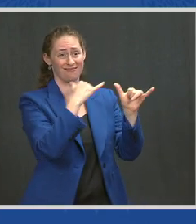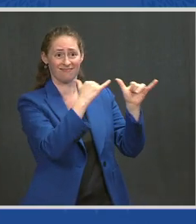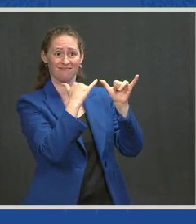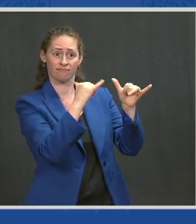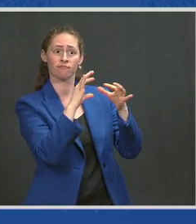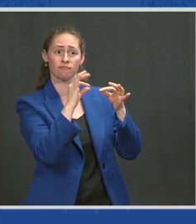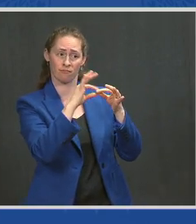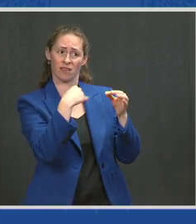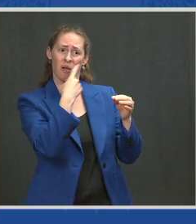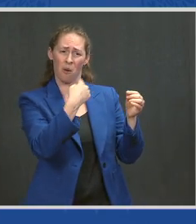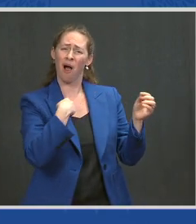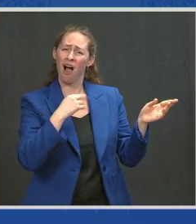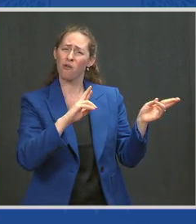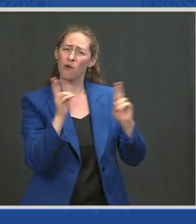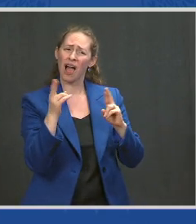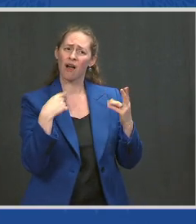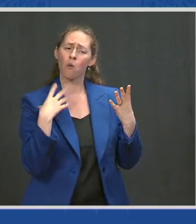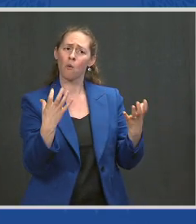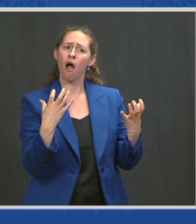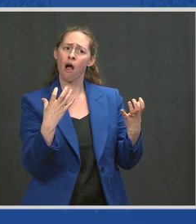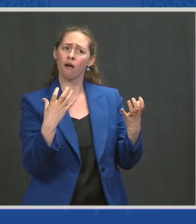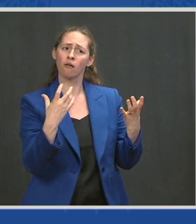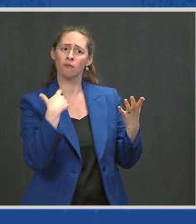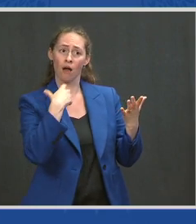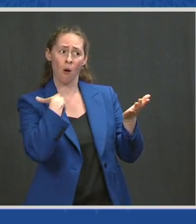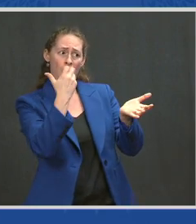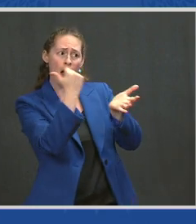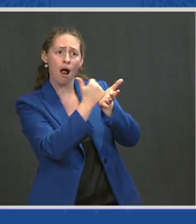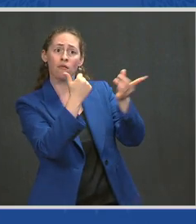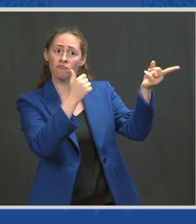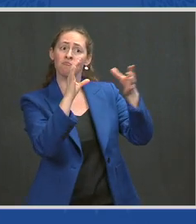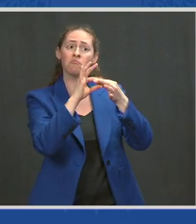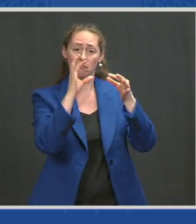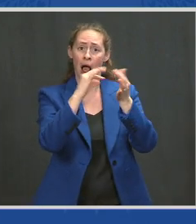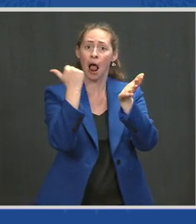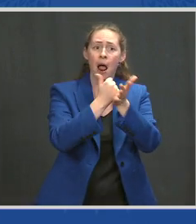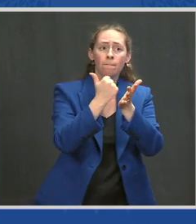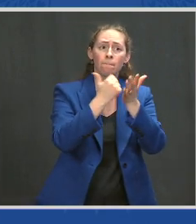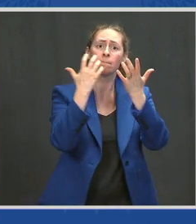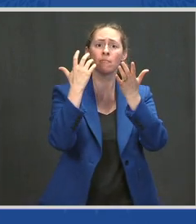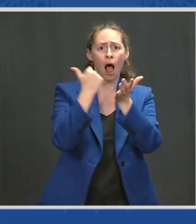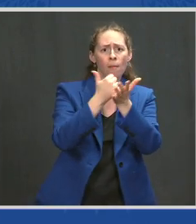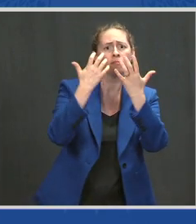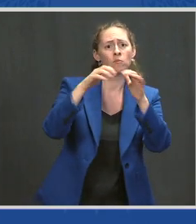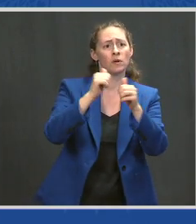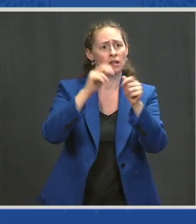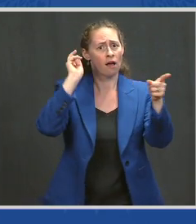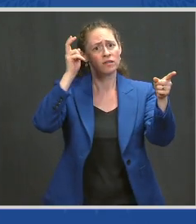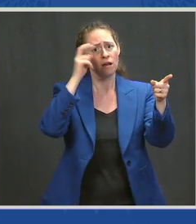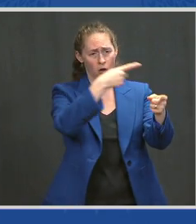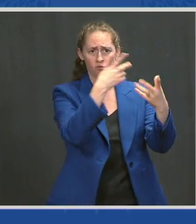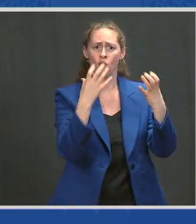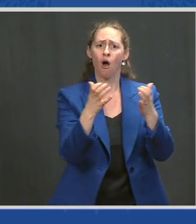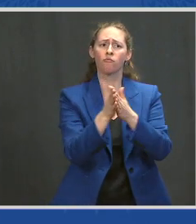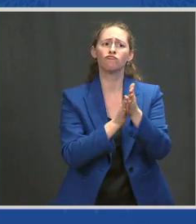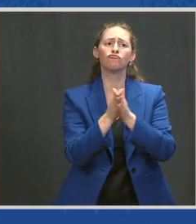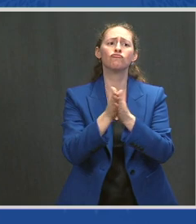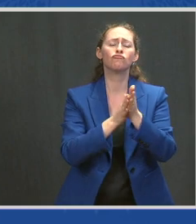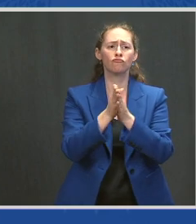quote, "help" on Afghanistan -- I won't go into detail now; and help on -- on Iran; and help on --